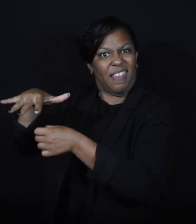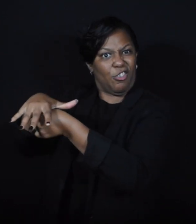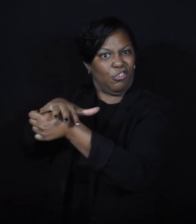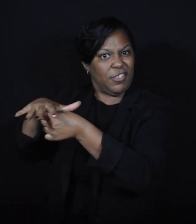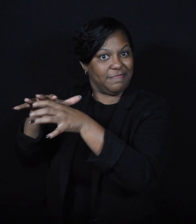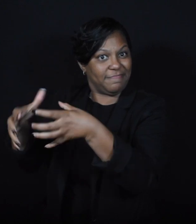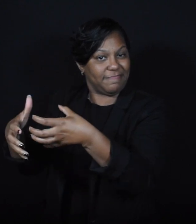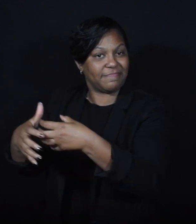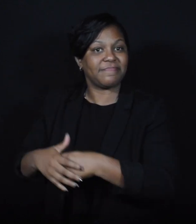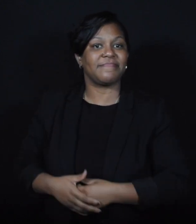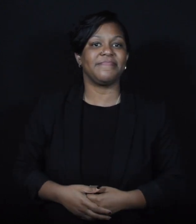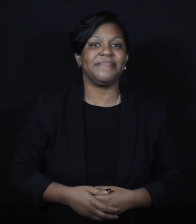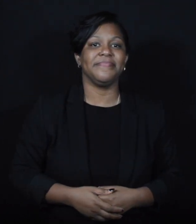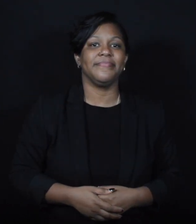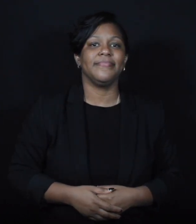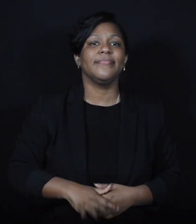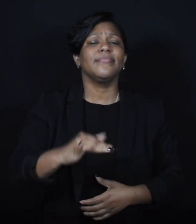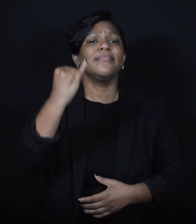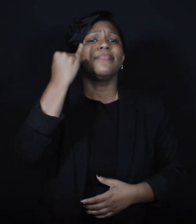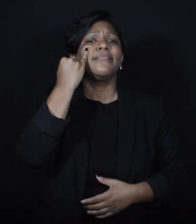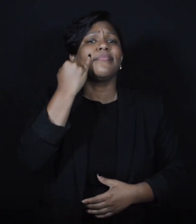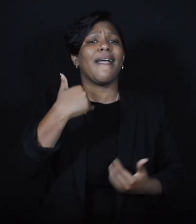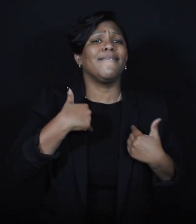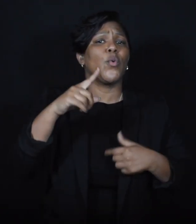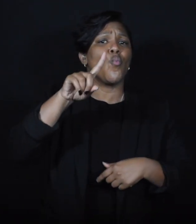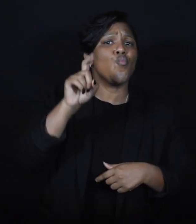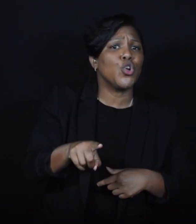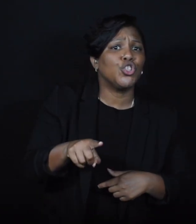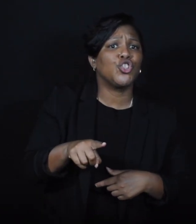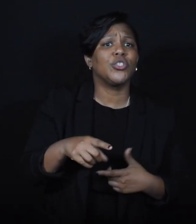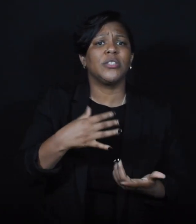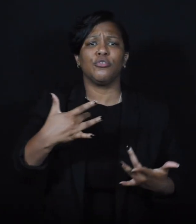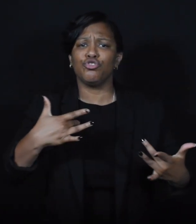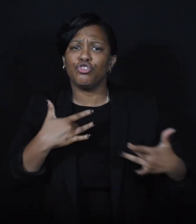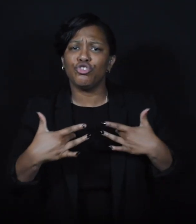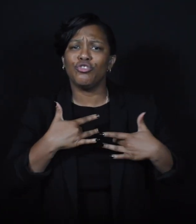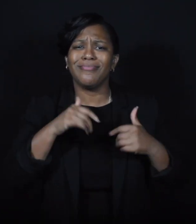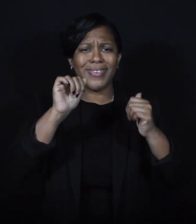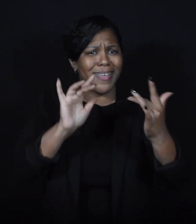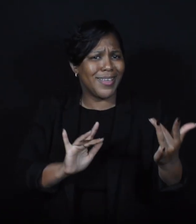If you have any questions or concerns, you can contact the Office of the Minnesota